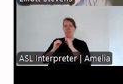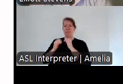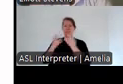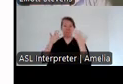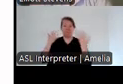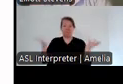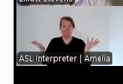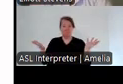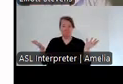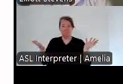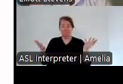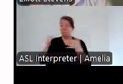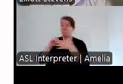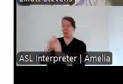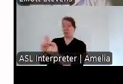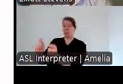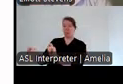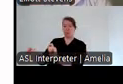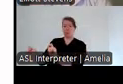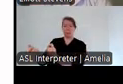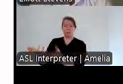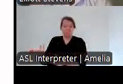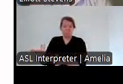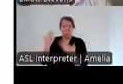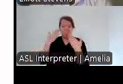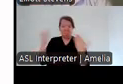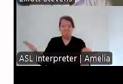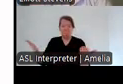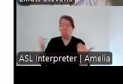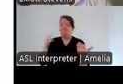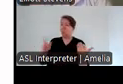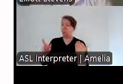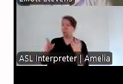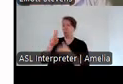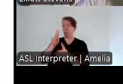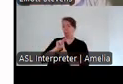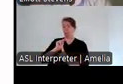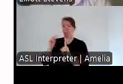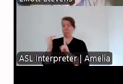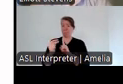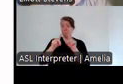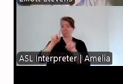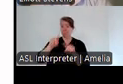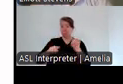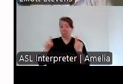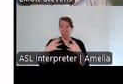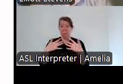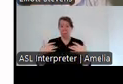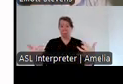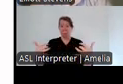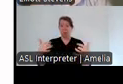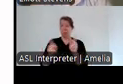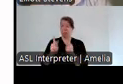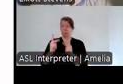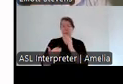uh, or to just think about a varied and, um, diverse audience of people who will be accessing their digital projects.